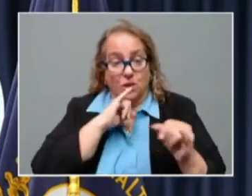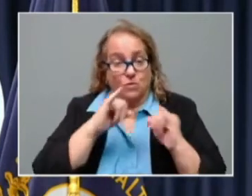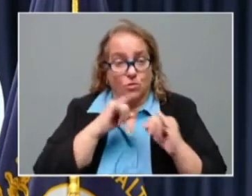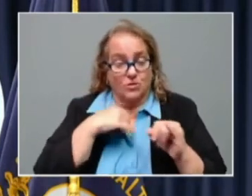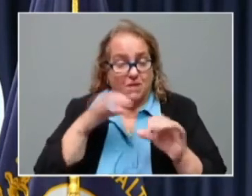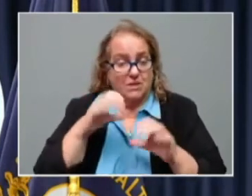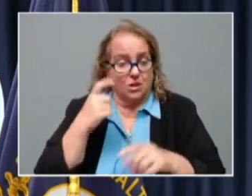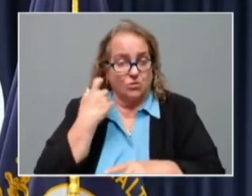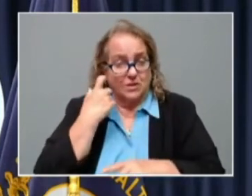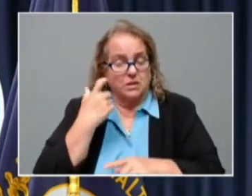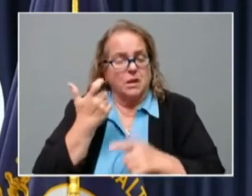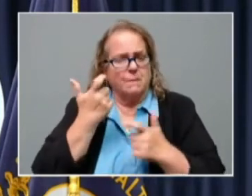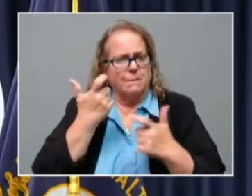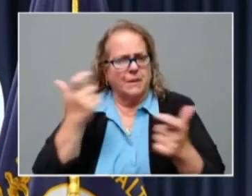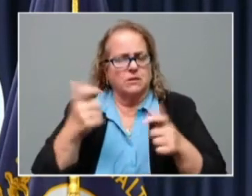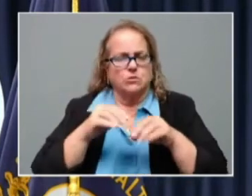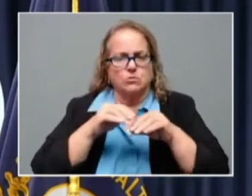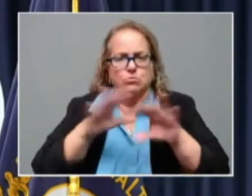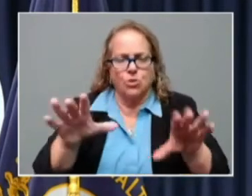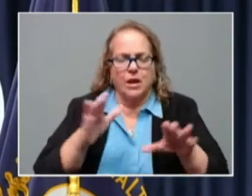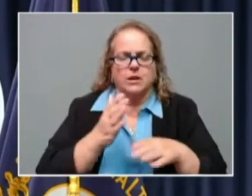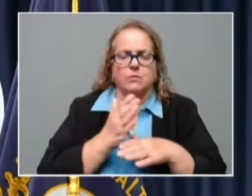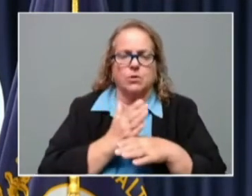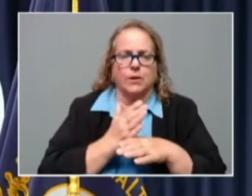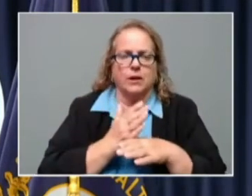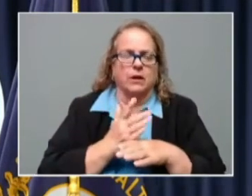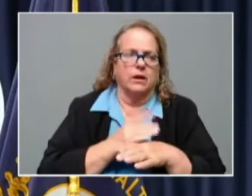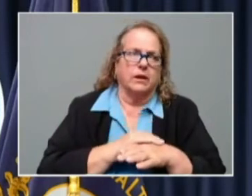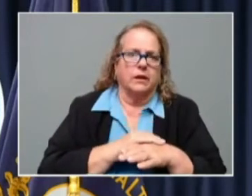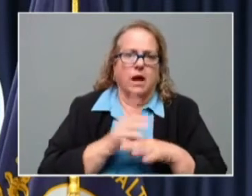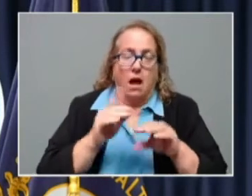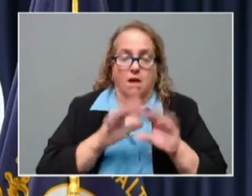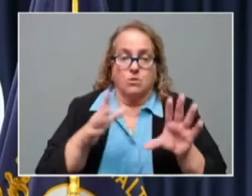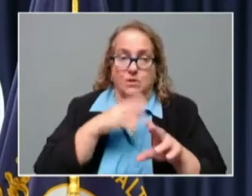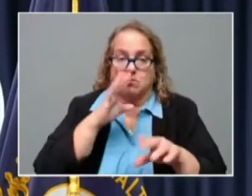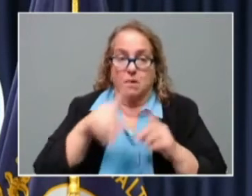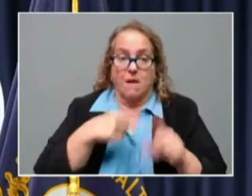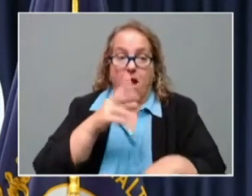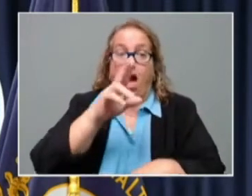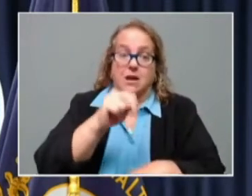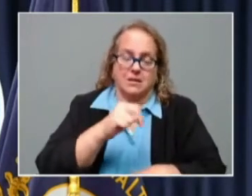spread between, obviously we talk about unvaccinated and vaccinated but there's